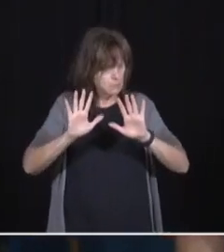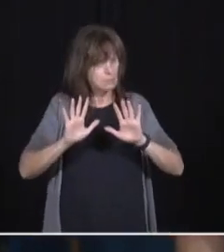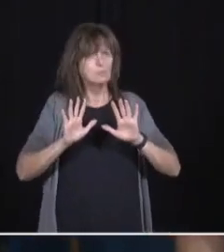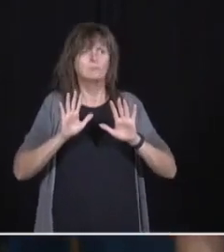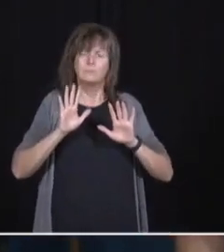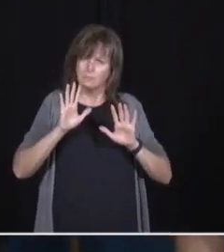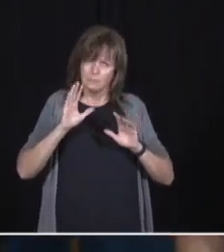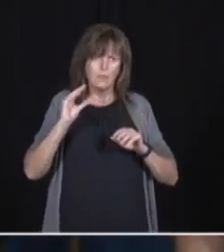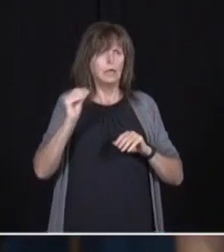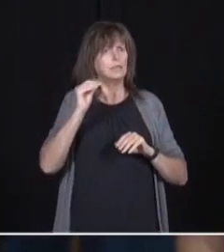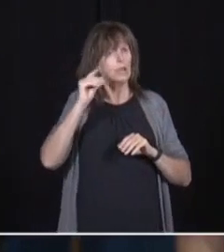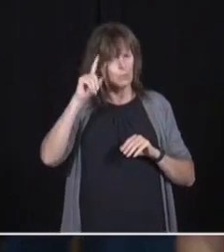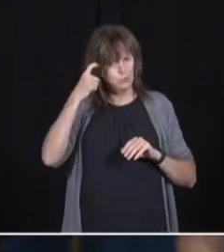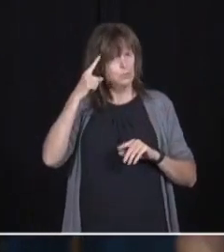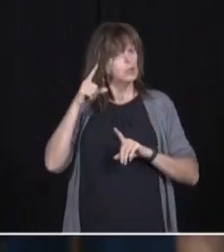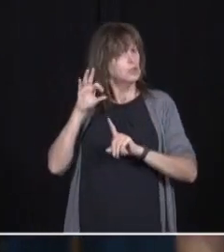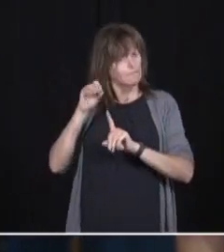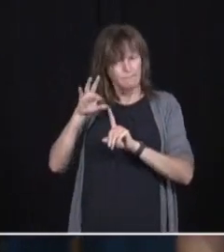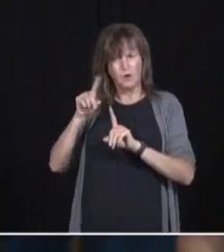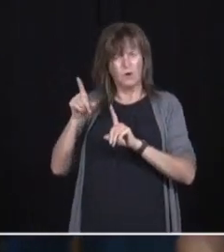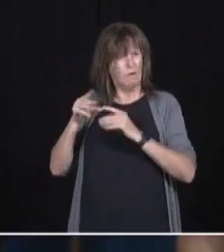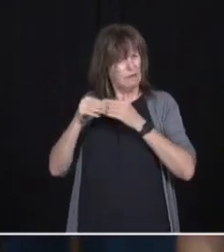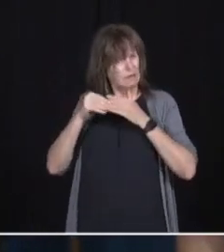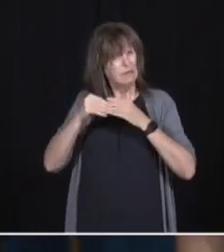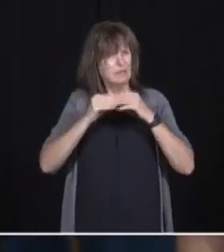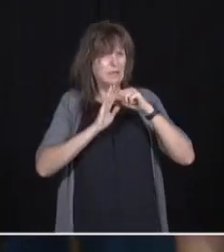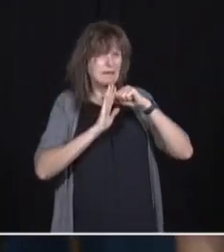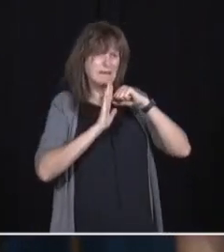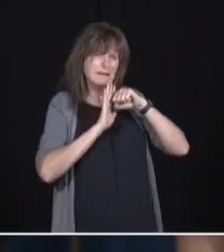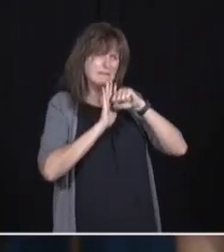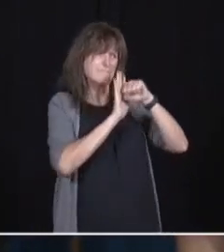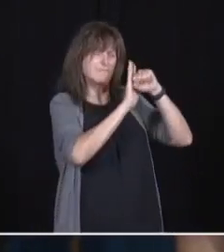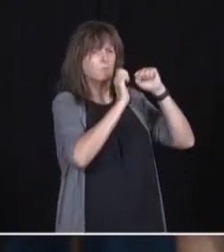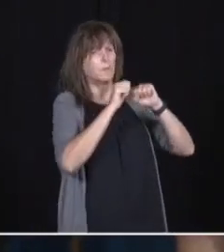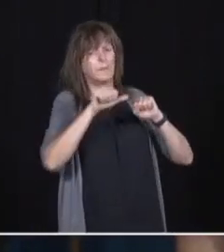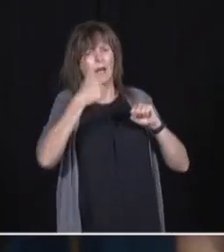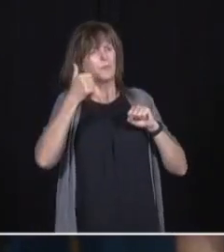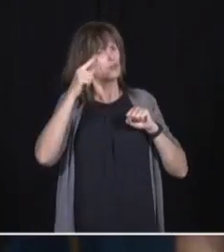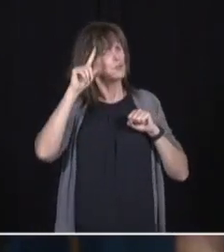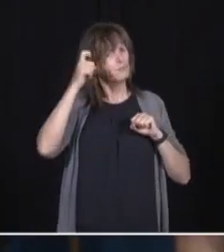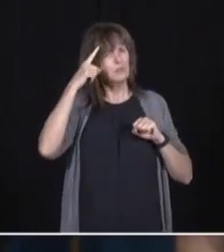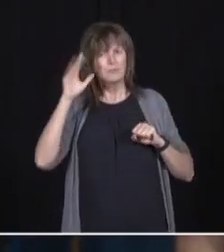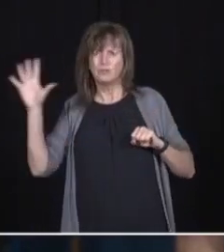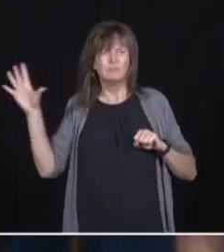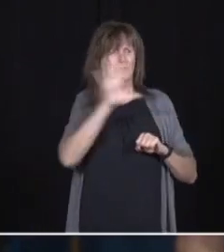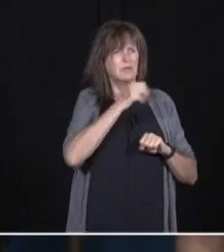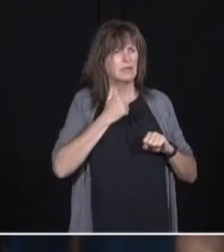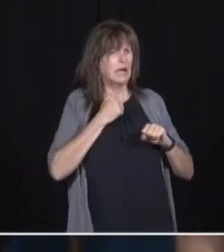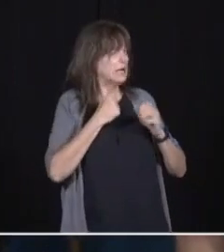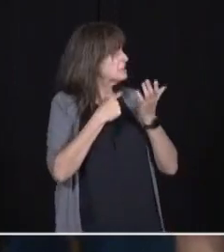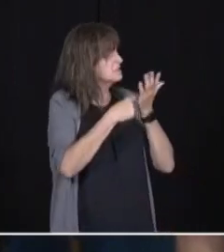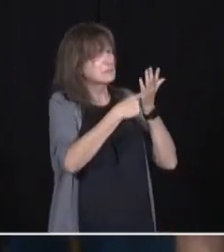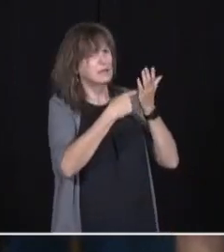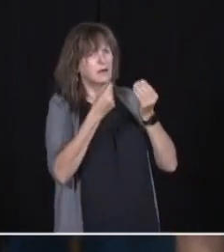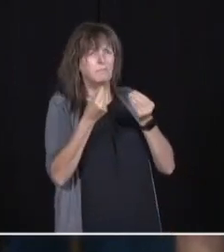That is why under Premier for its leadership, Ontario is a strong advocate at the federal provincial table to ensure that